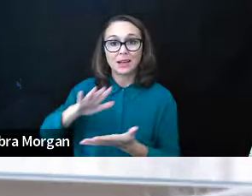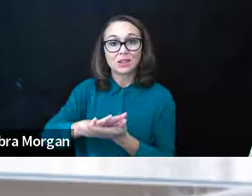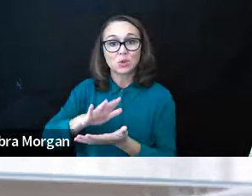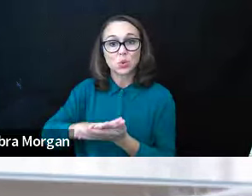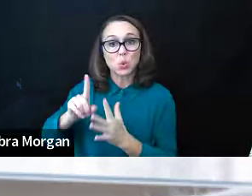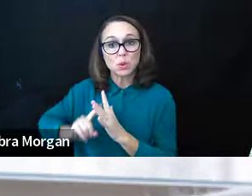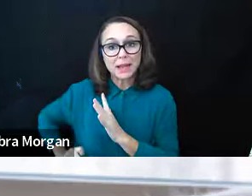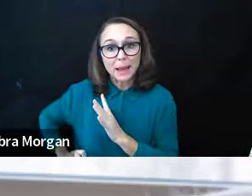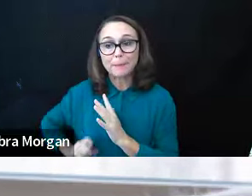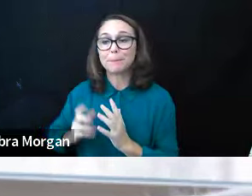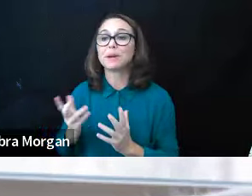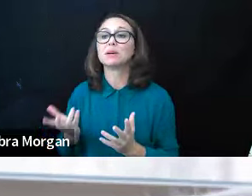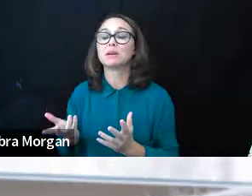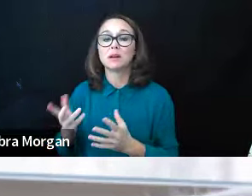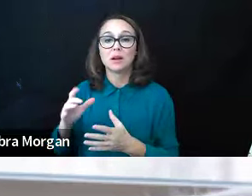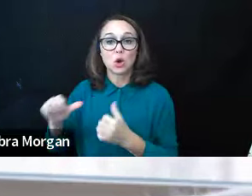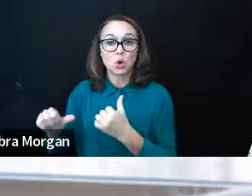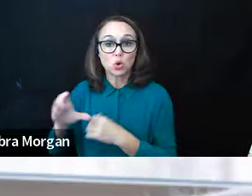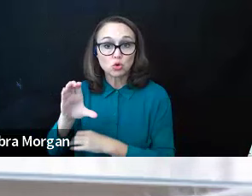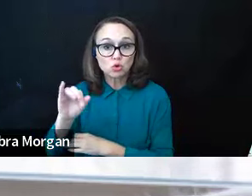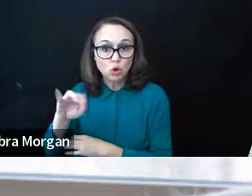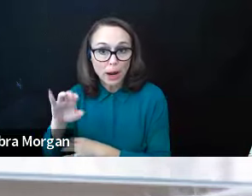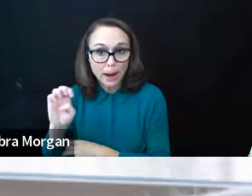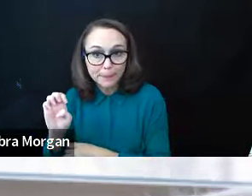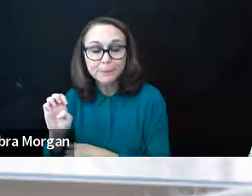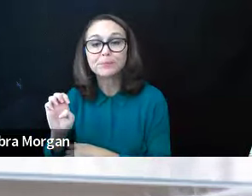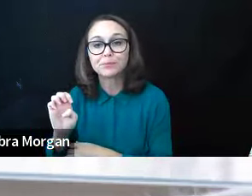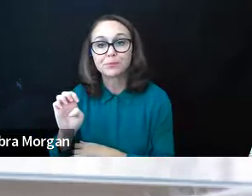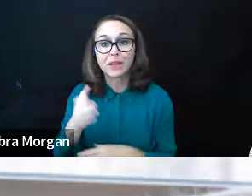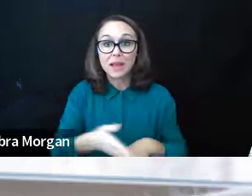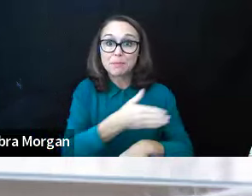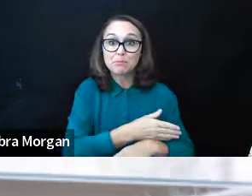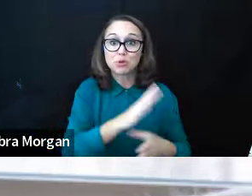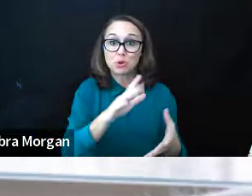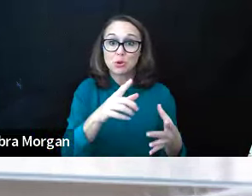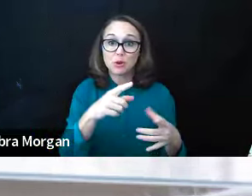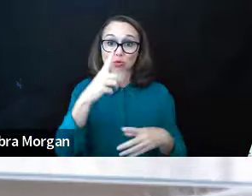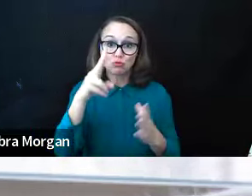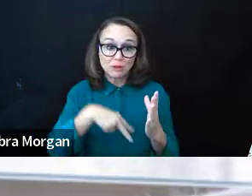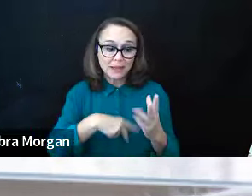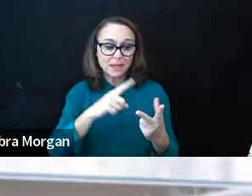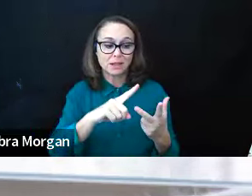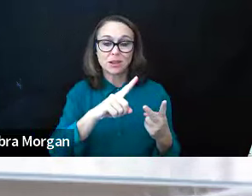They are associated with improvements in reading, writing, and math proficiency. These programs can